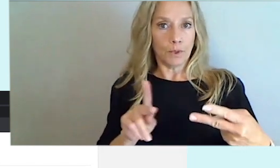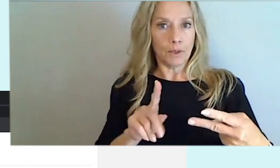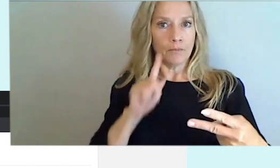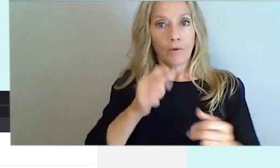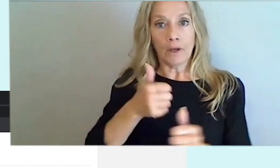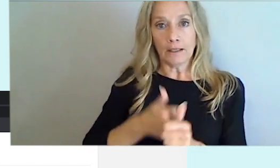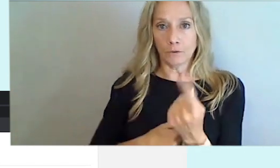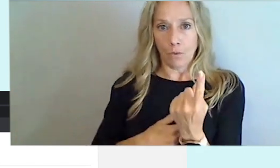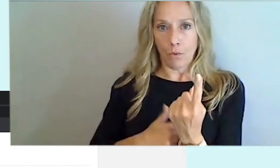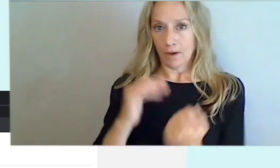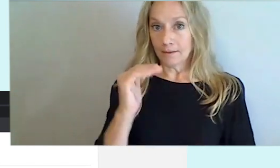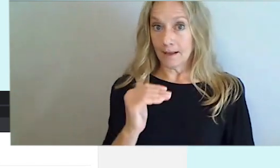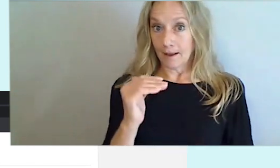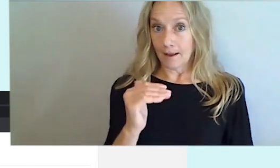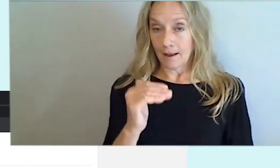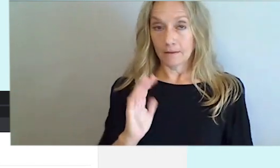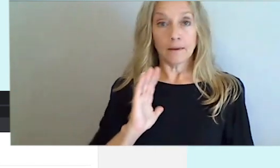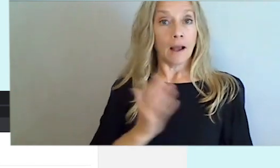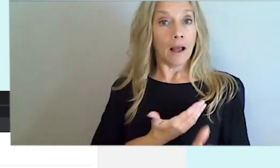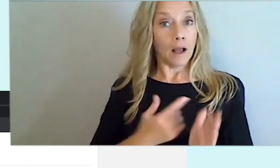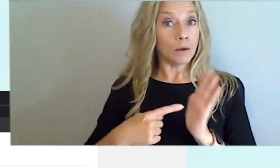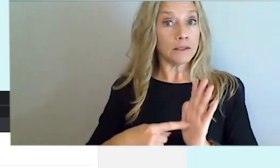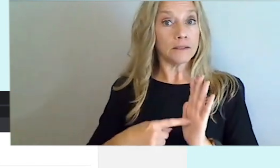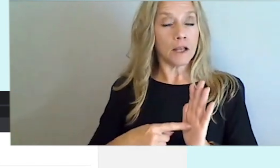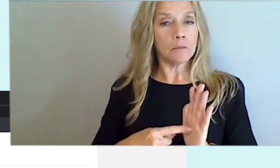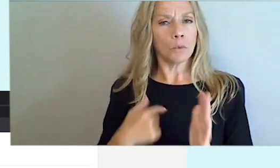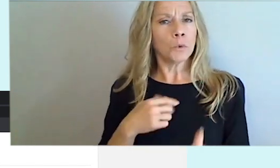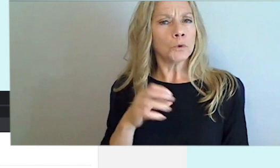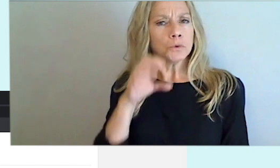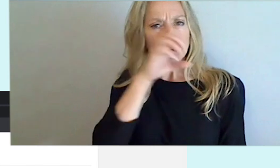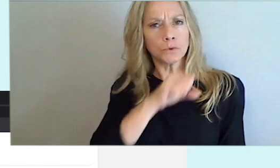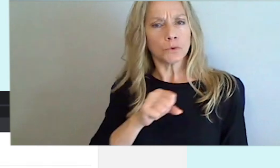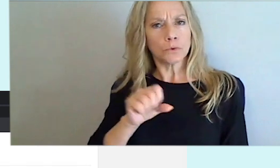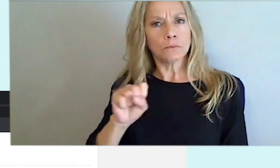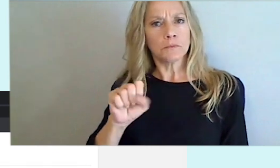In this case will assume that Sadie has one primary caregiver, Lucy.